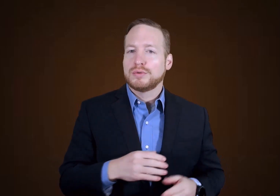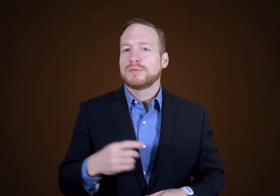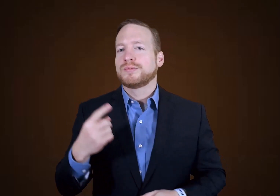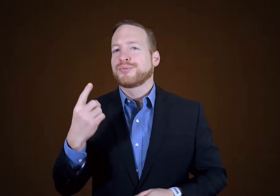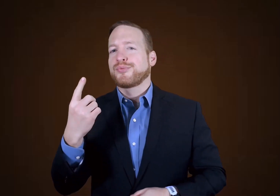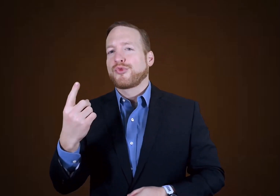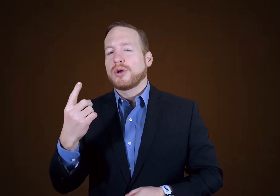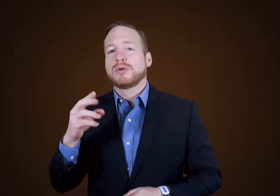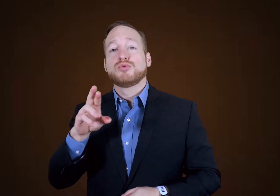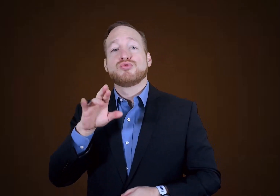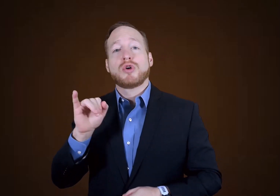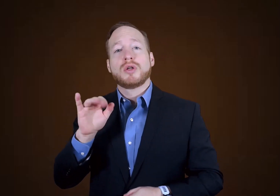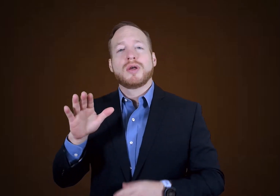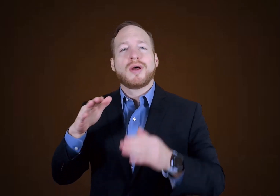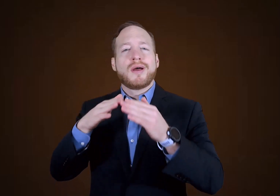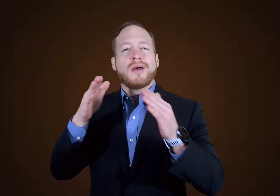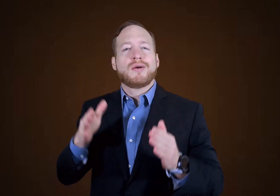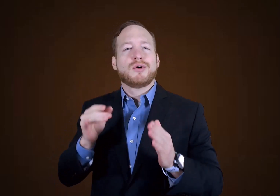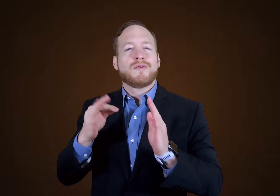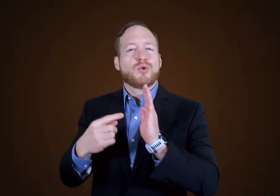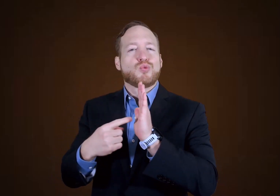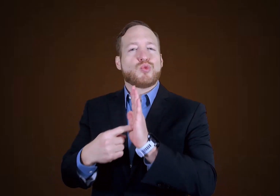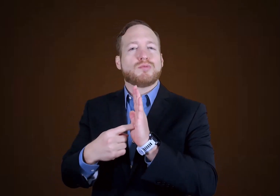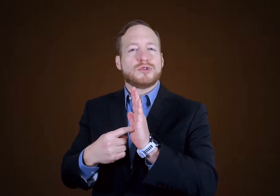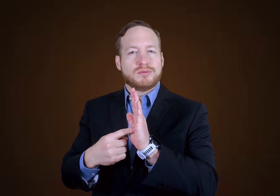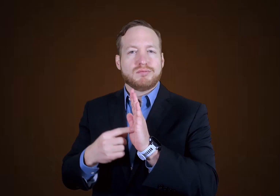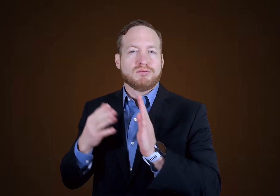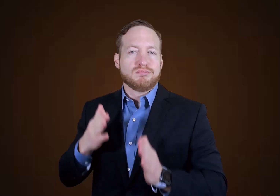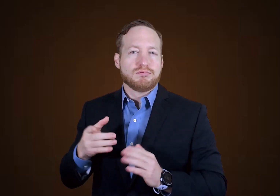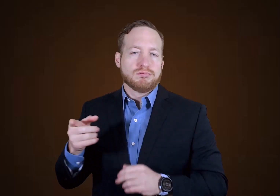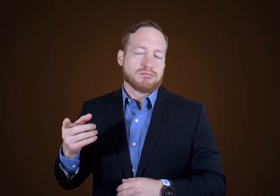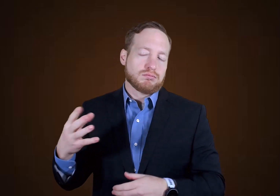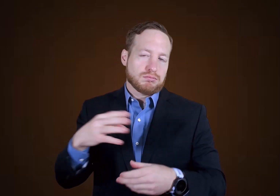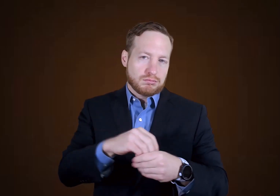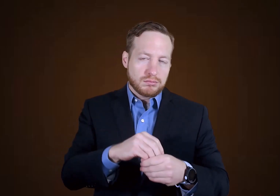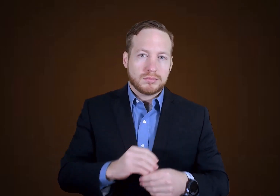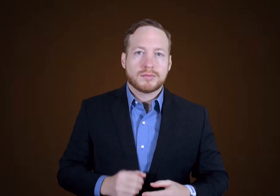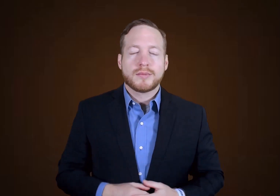one Rhode Island state senator and one member of the house of representatives